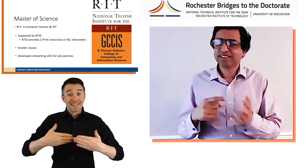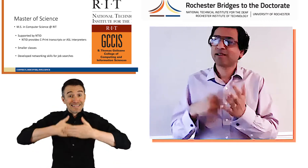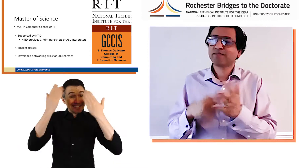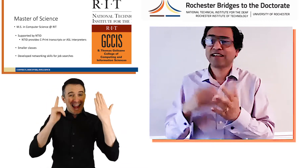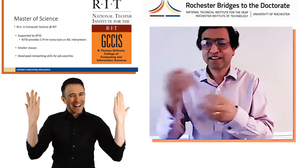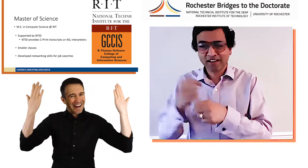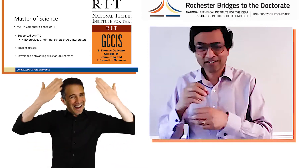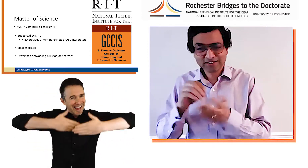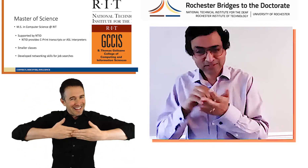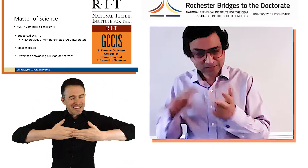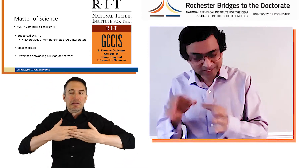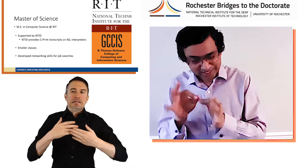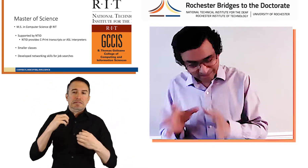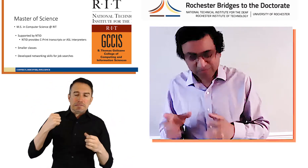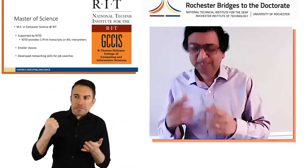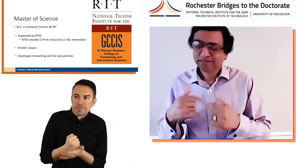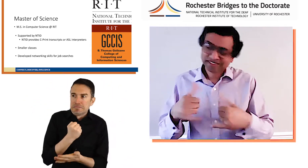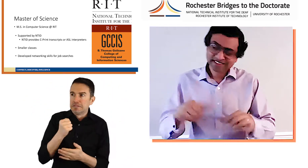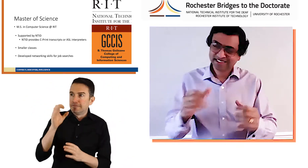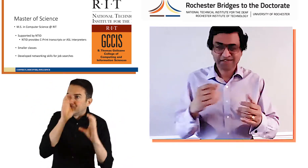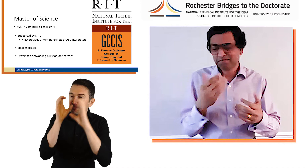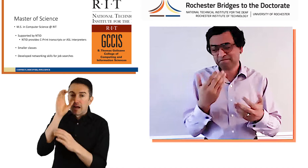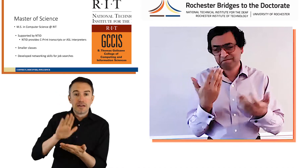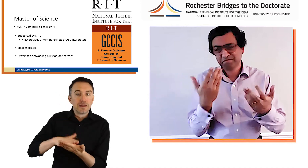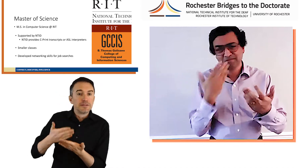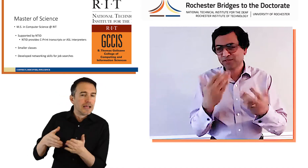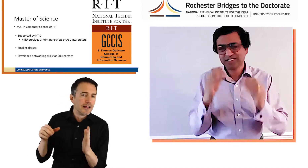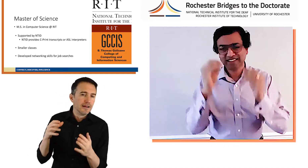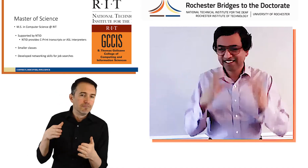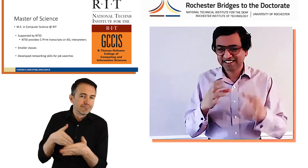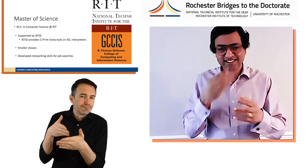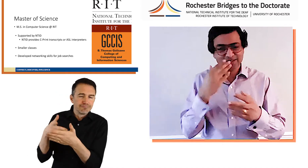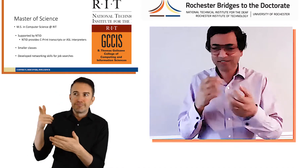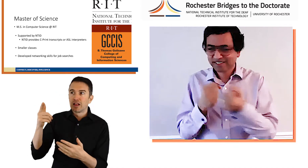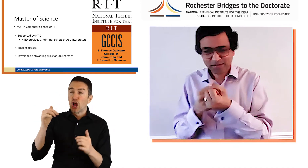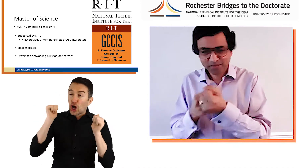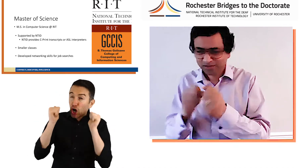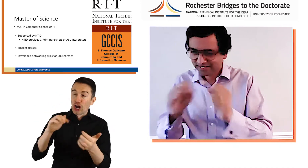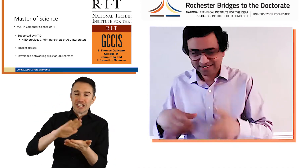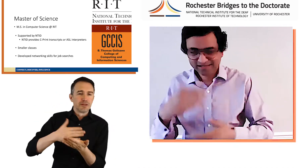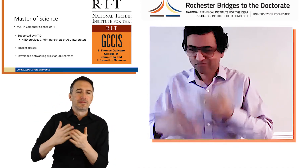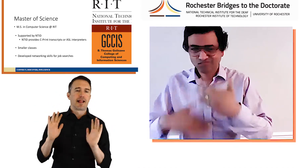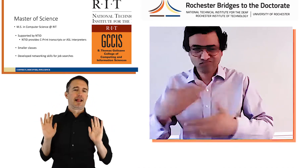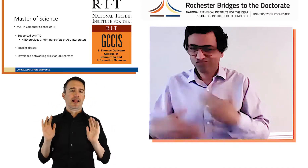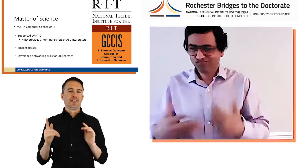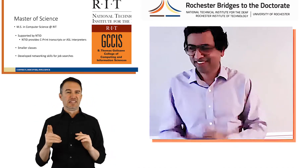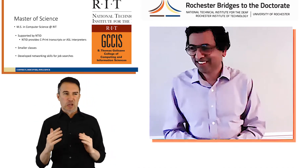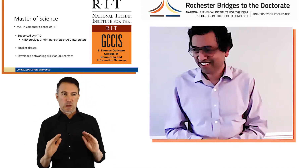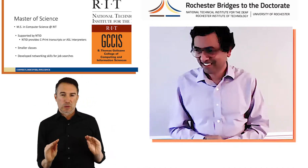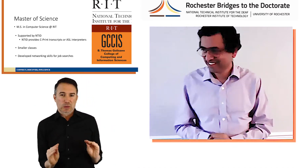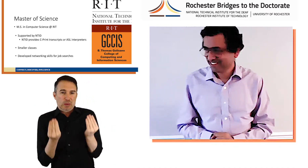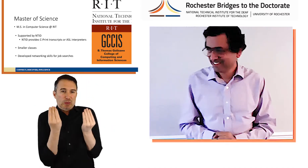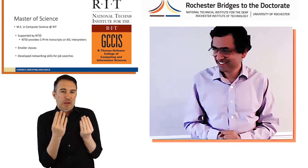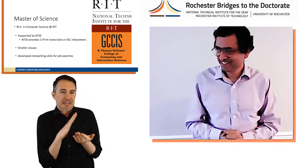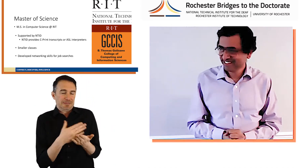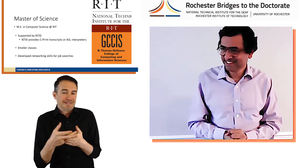hard to find good interpreters, and I often had to work with student interpreters, but regardless of that, the professors were good at supporting me and I was